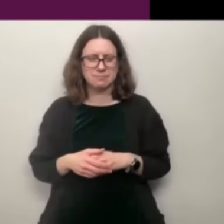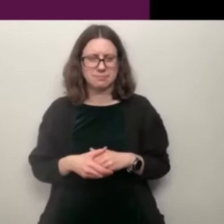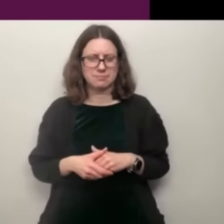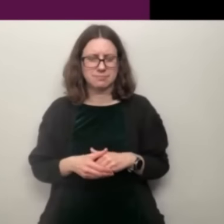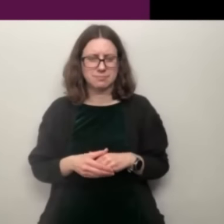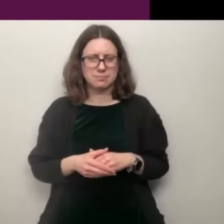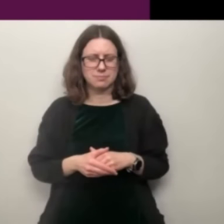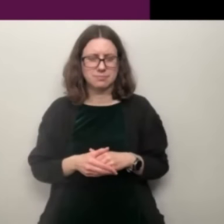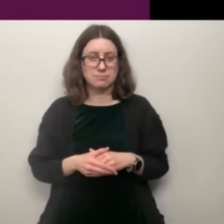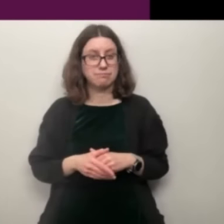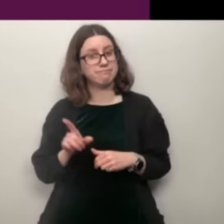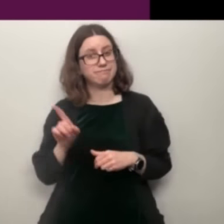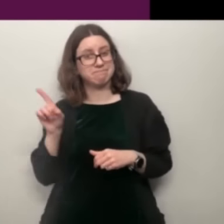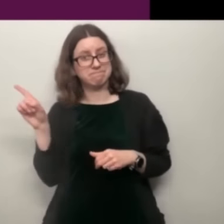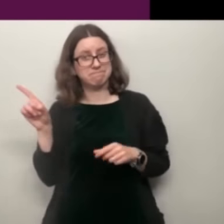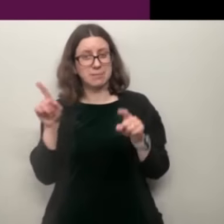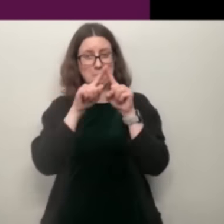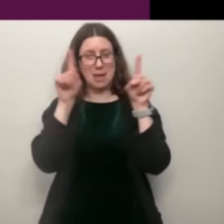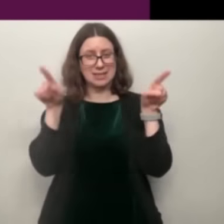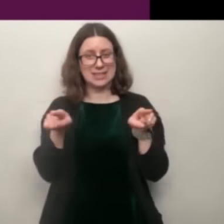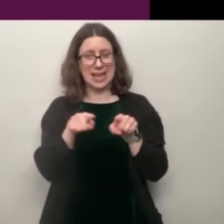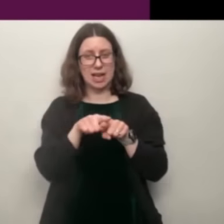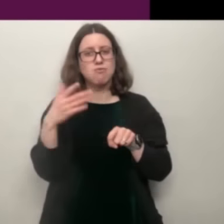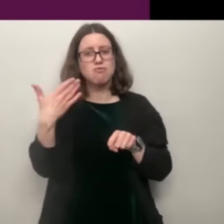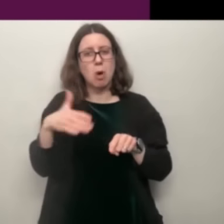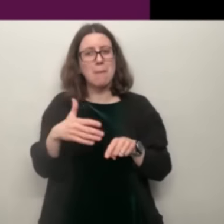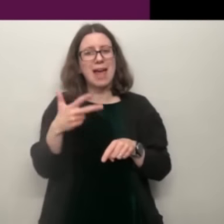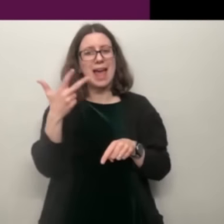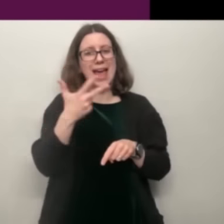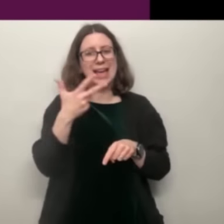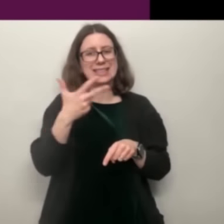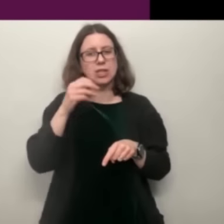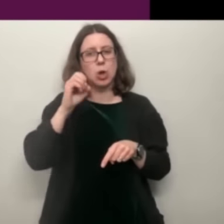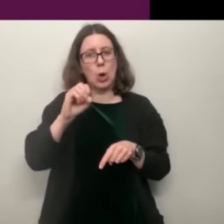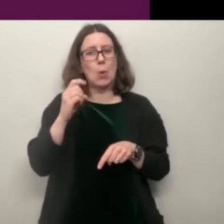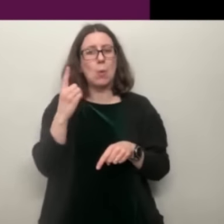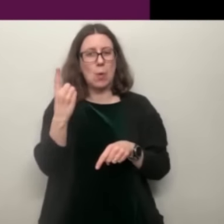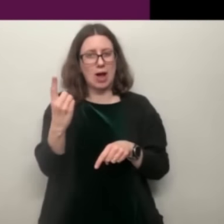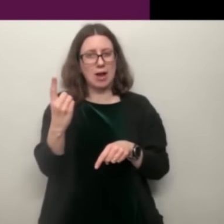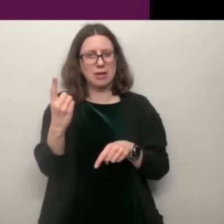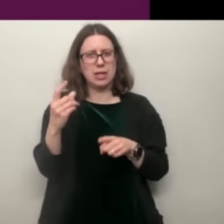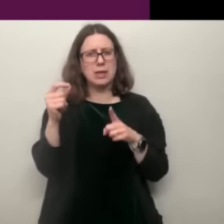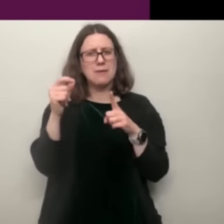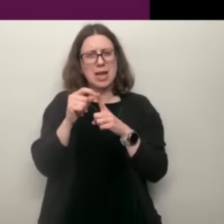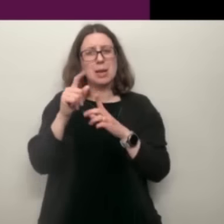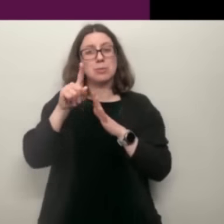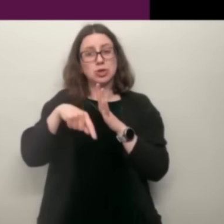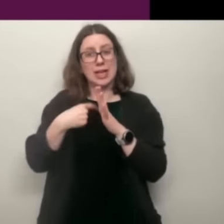in this particular painting of 1801 by Philip James de Loutherbourg, we see Coalbrookdale